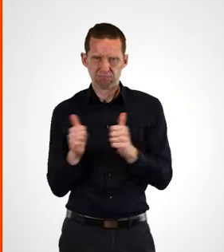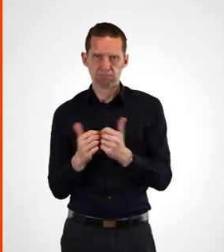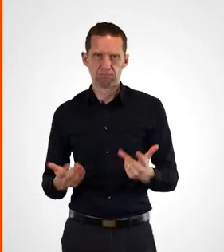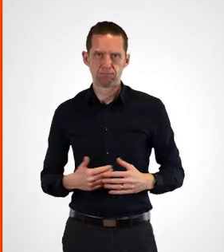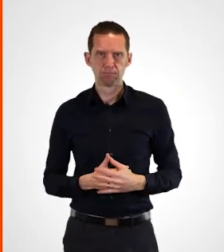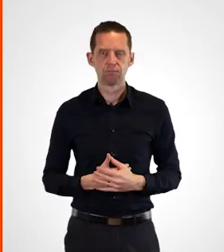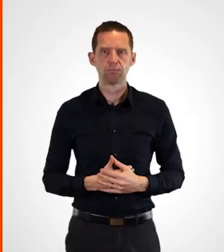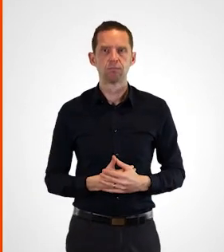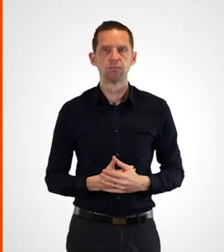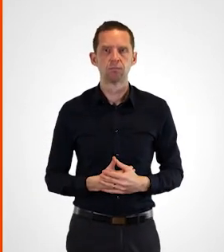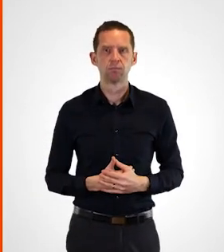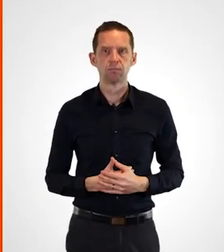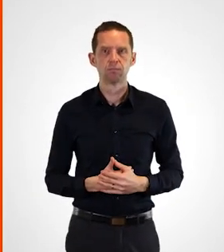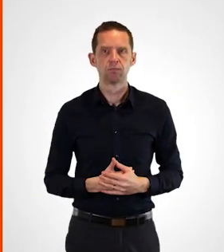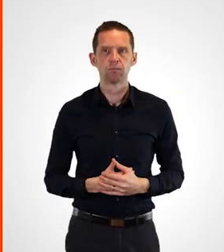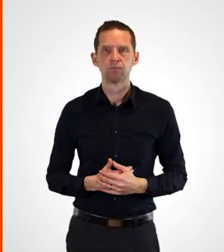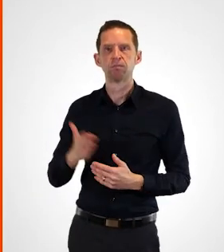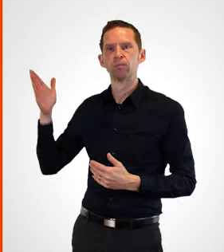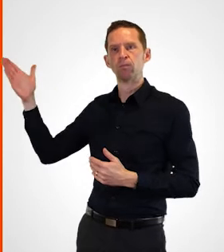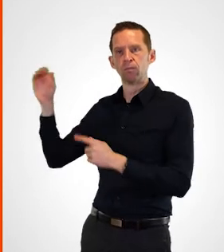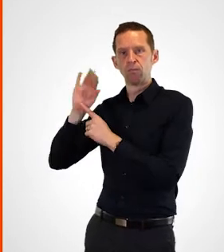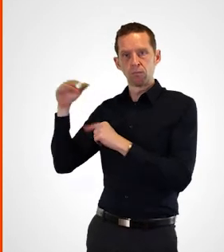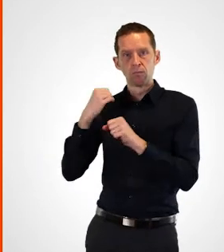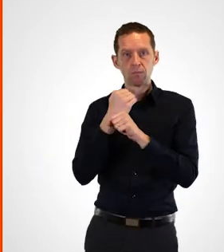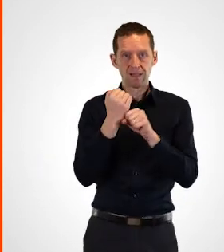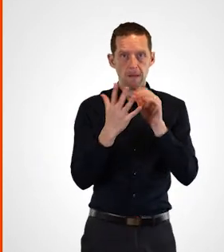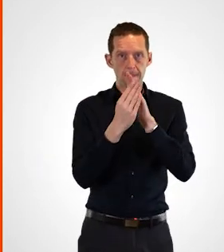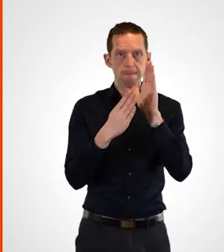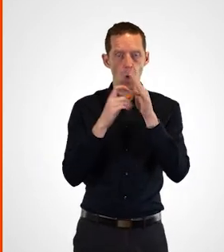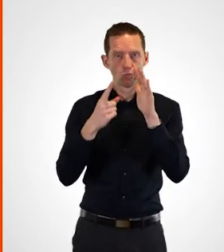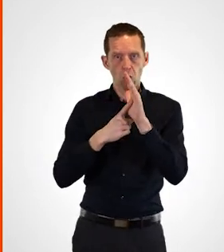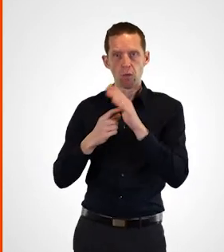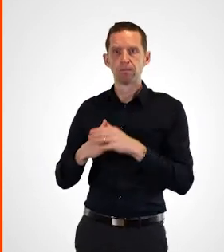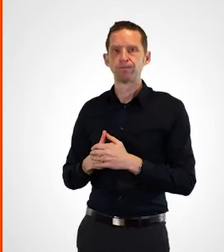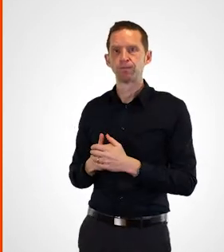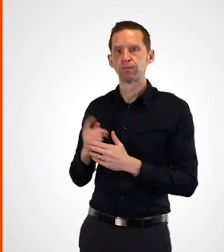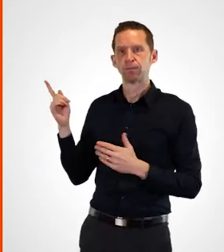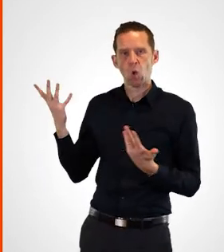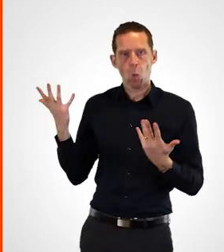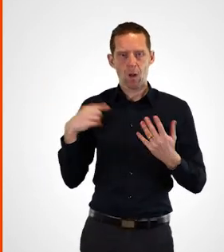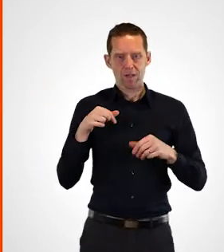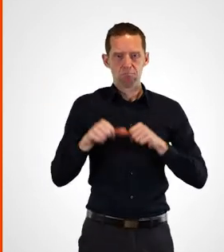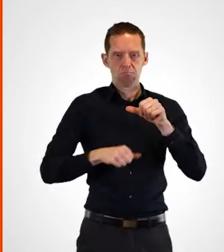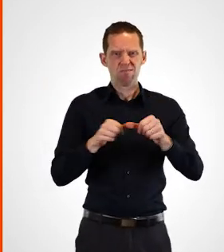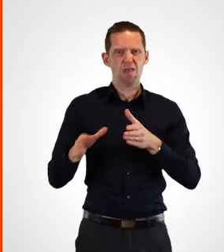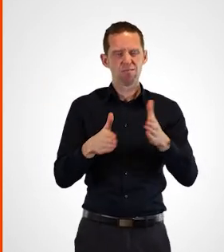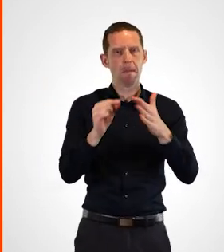So we've created a model or a pictorial description of where we're going along this path.